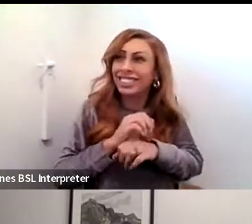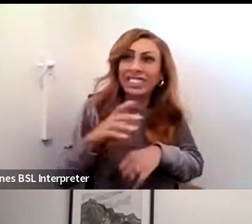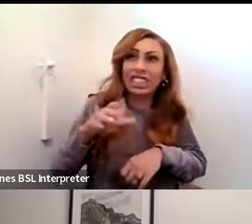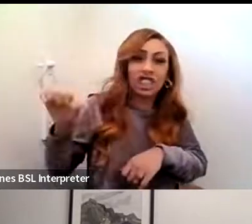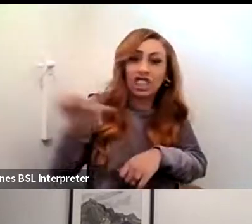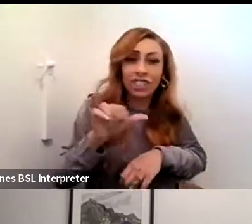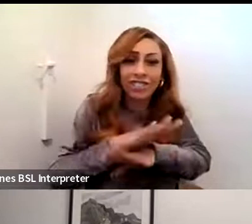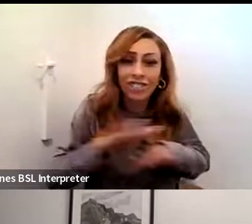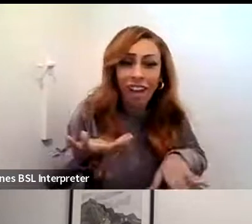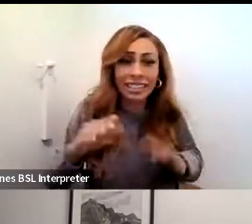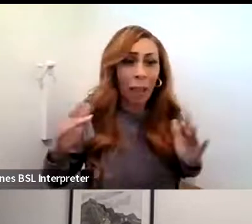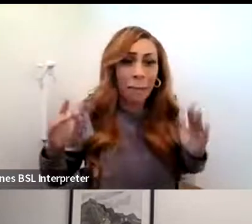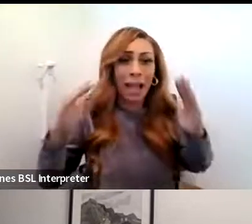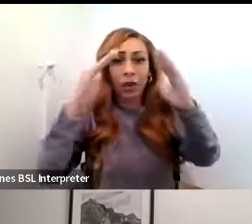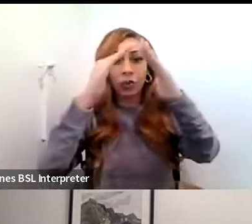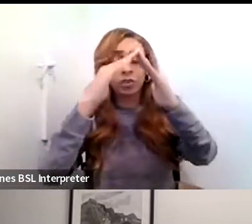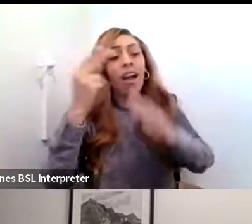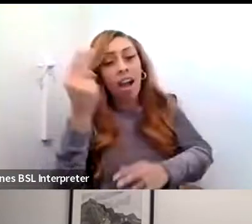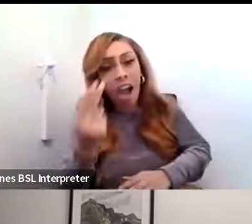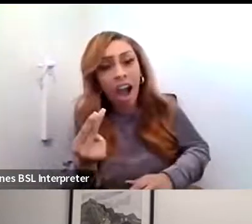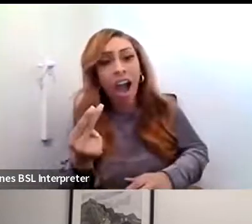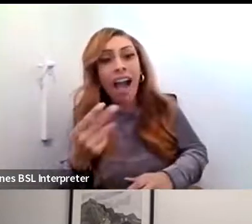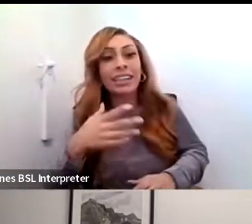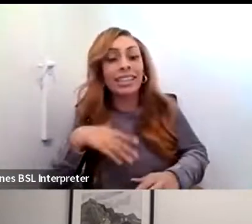Art needs to work harder to come to people, wherever they are.